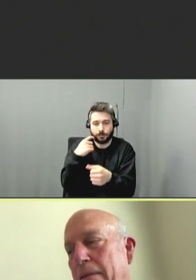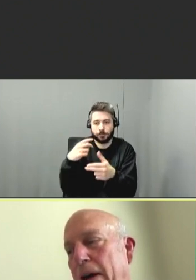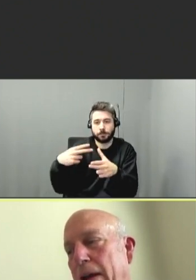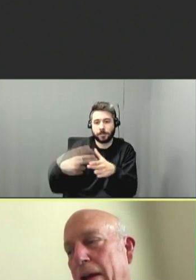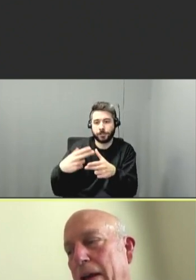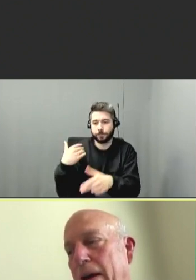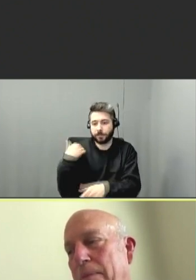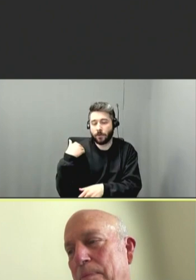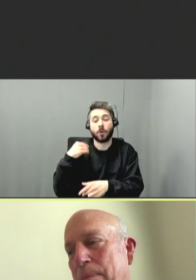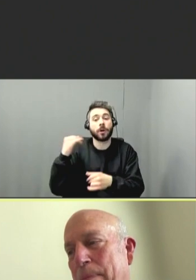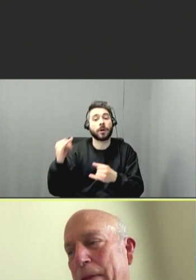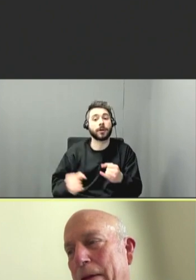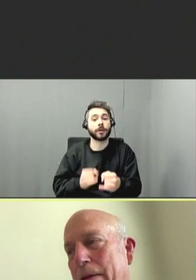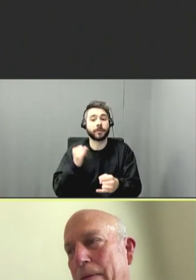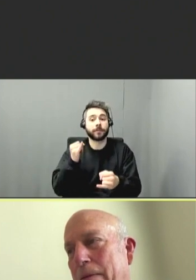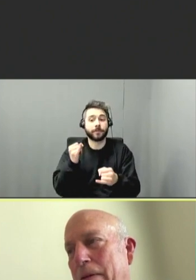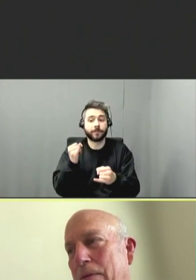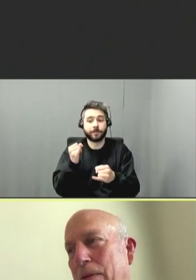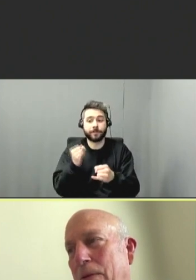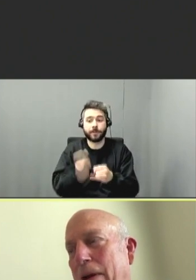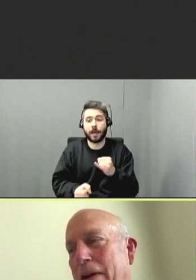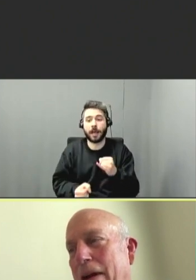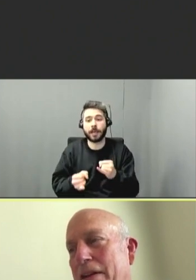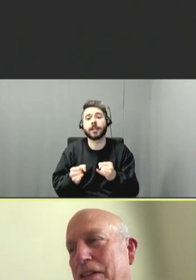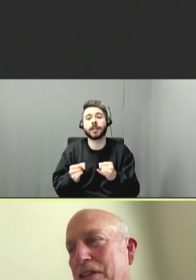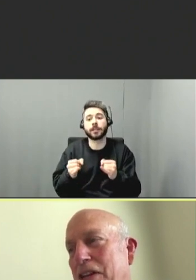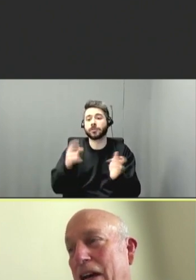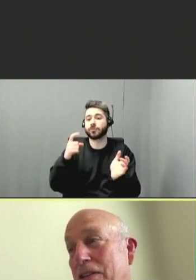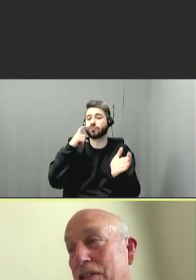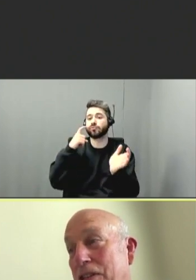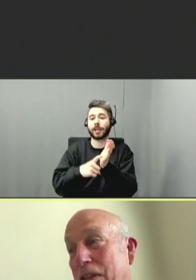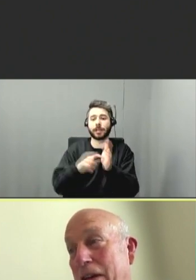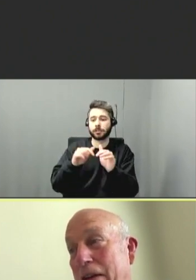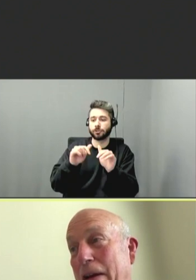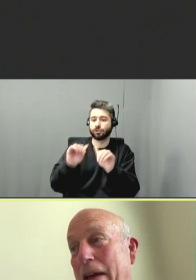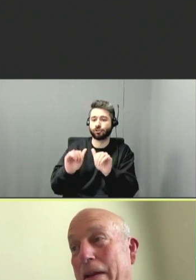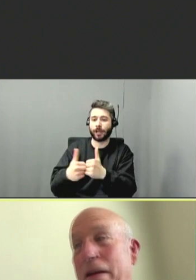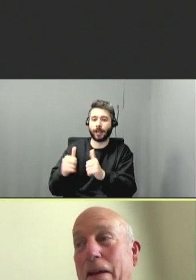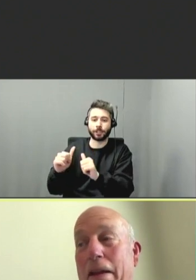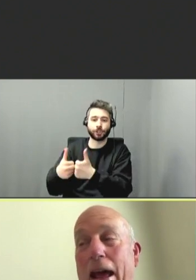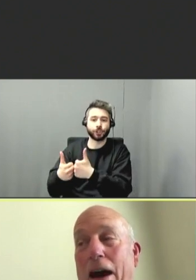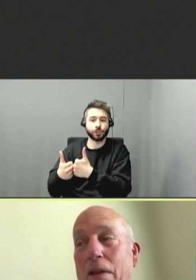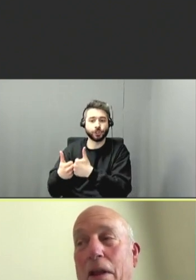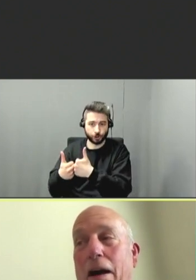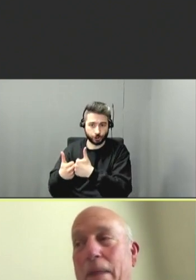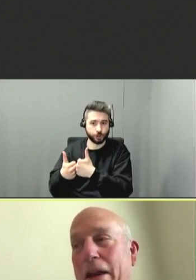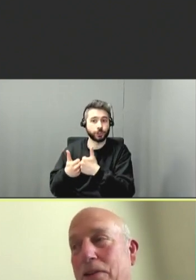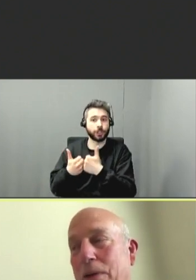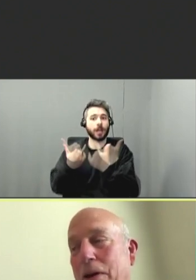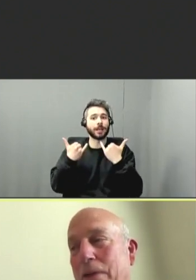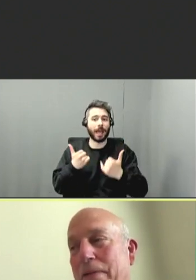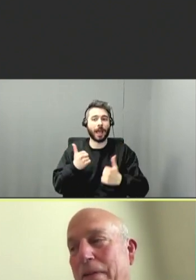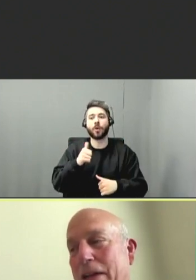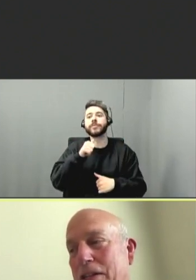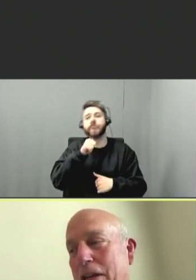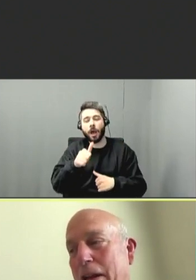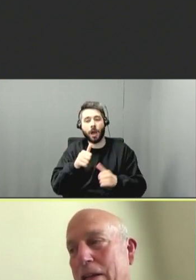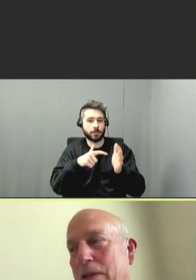And then finally, recognizing the challenges that a now nonmandatory COVID vaccine has